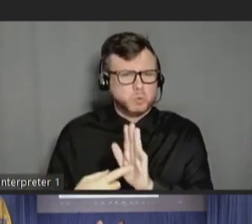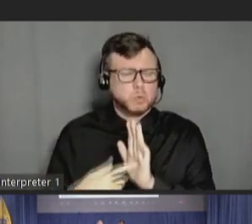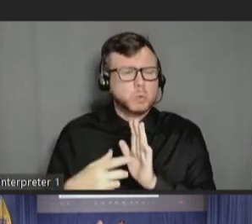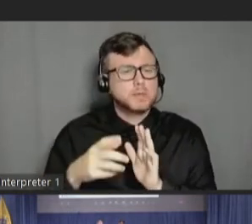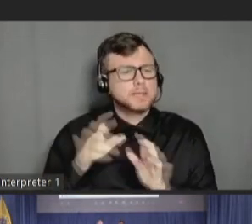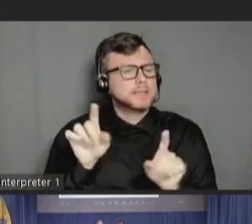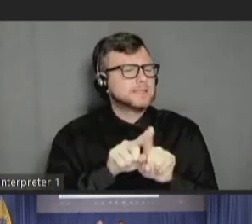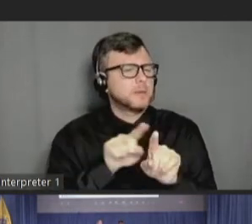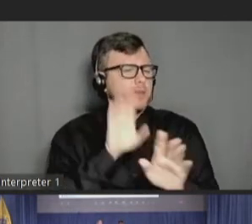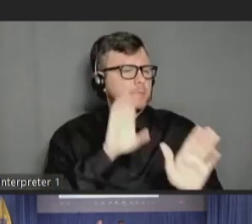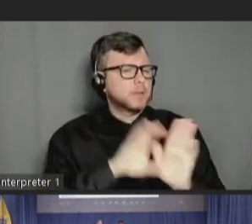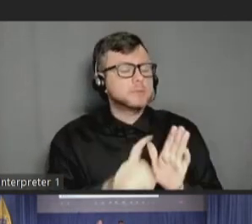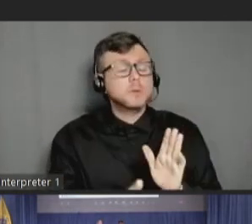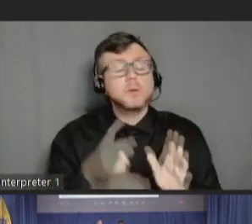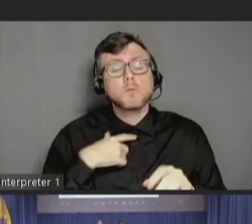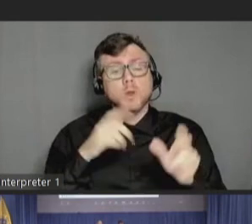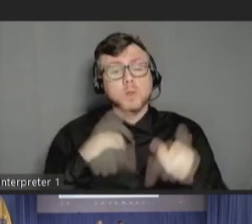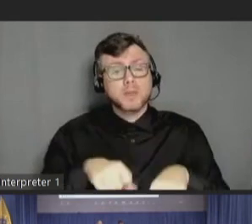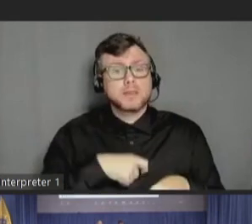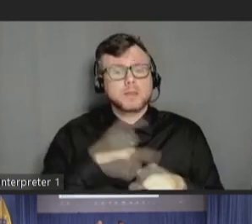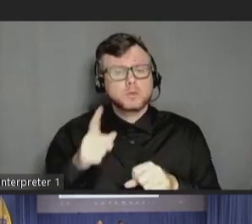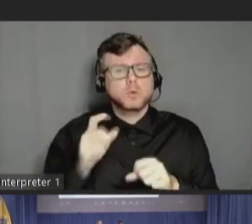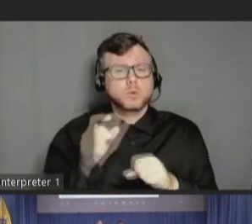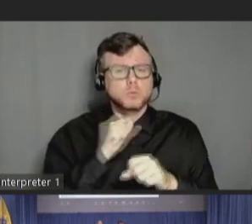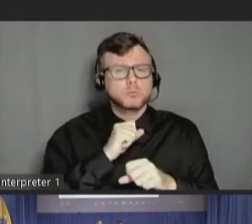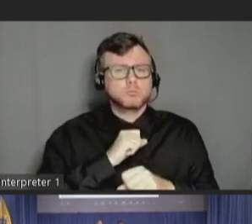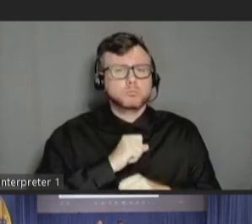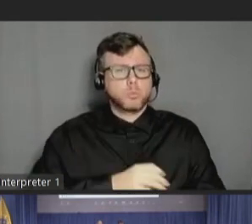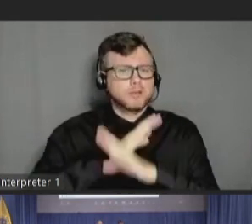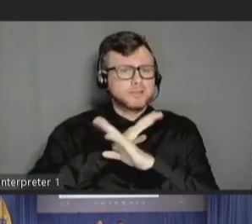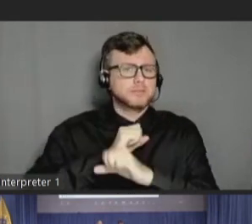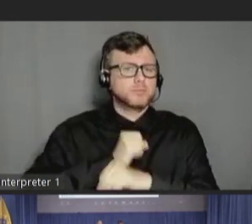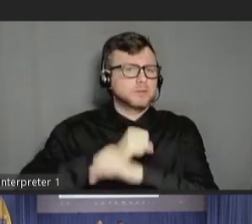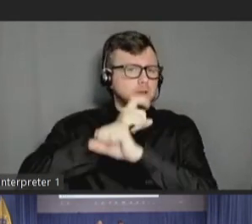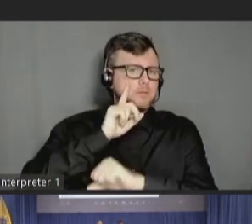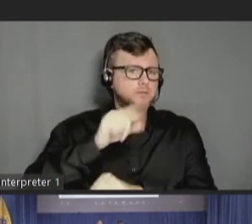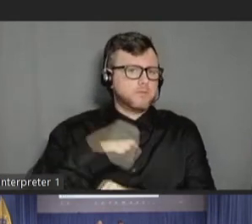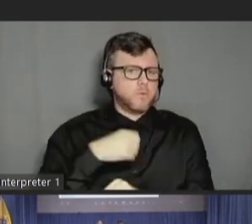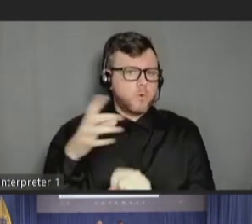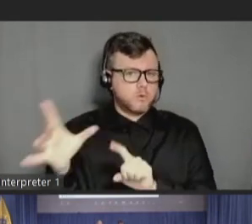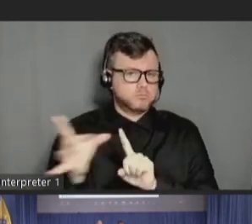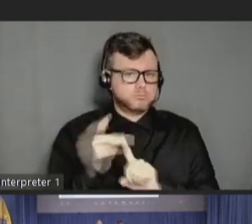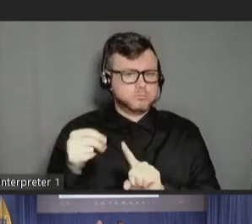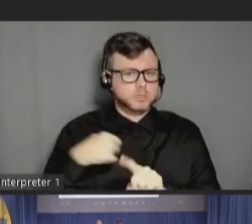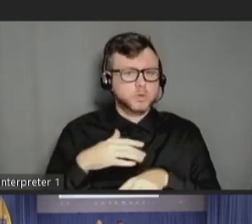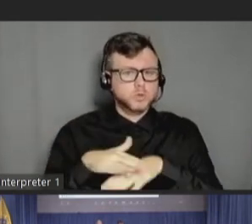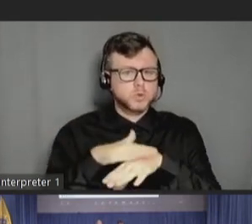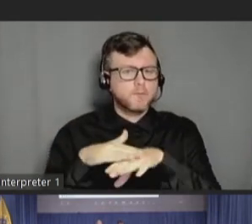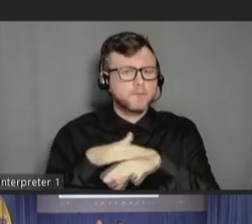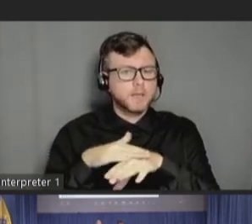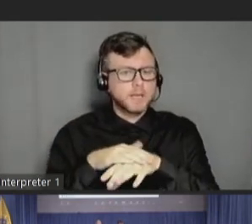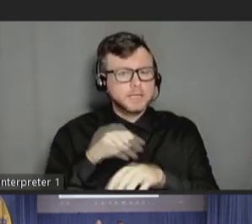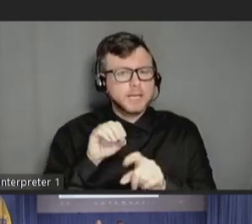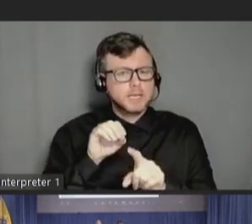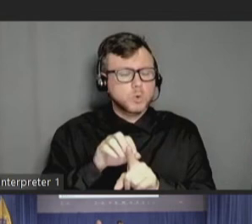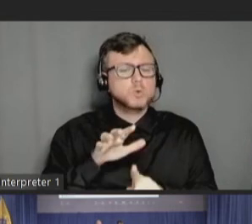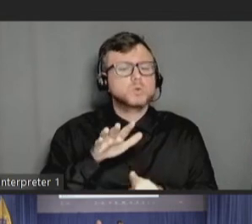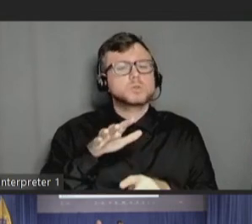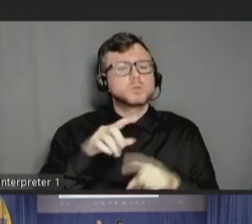the ability to protect against infection is linked to surface-exposed loops, which are the target